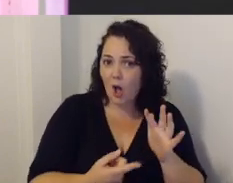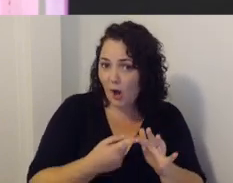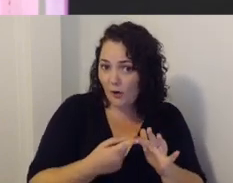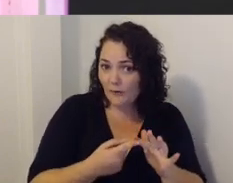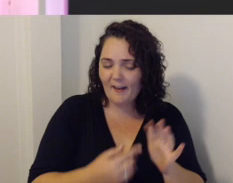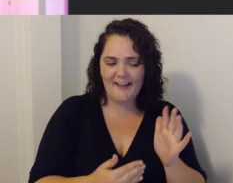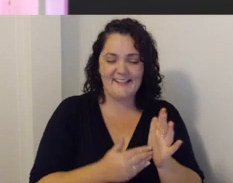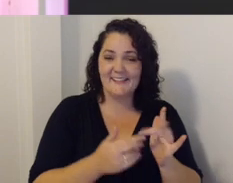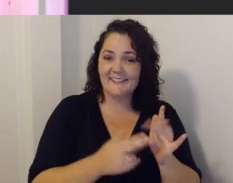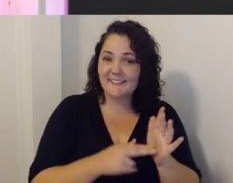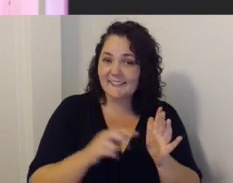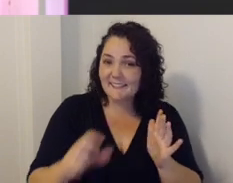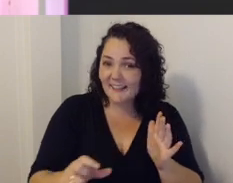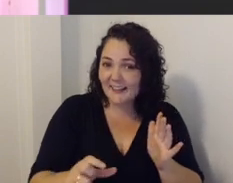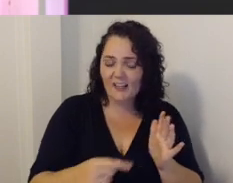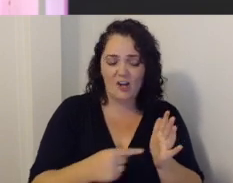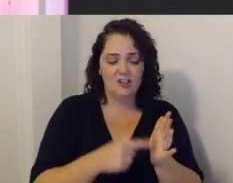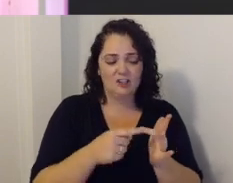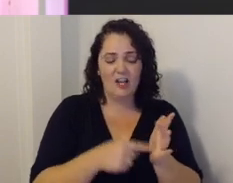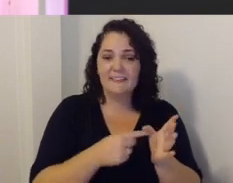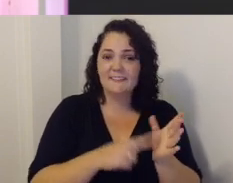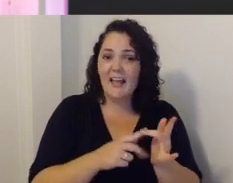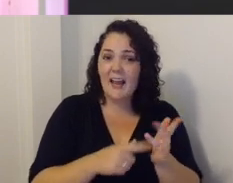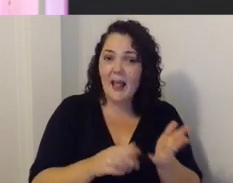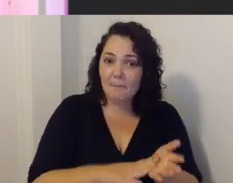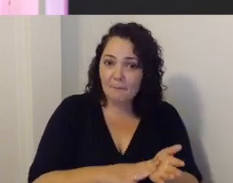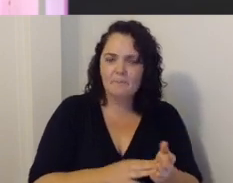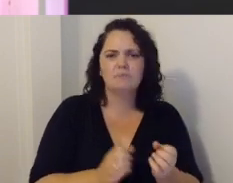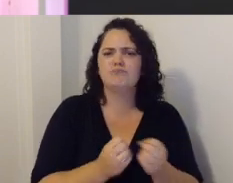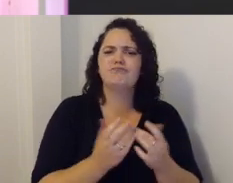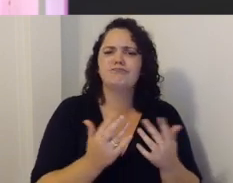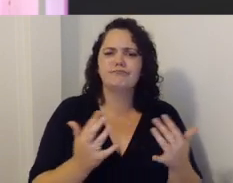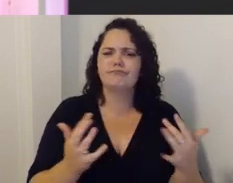and zincs, I mean there's so many things you can do to add different qualities to that paper